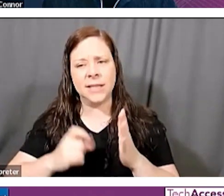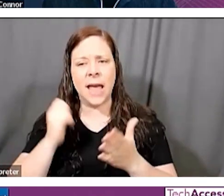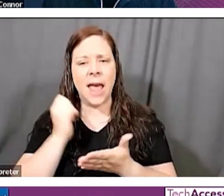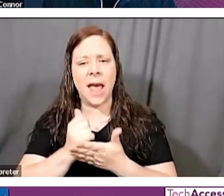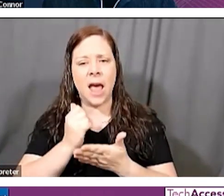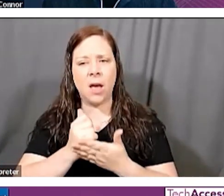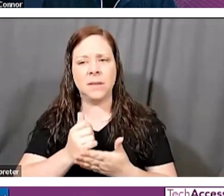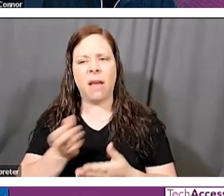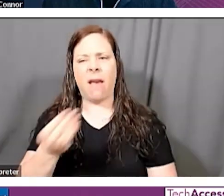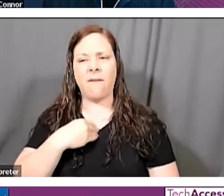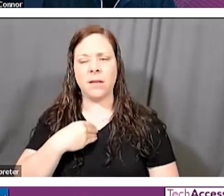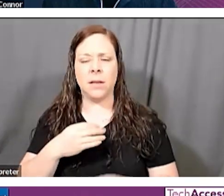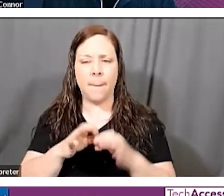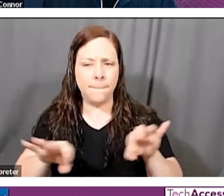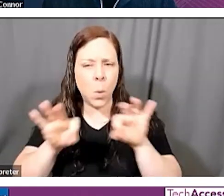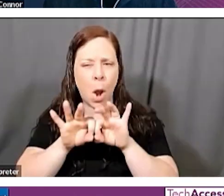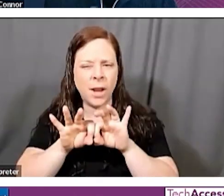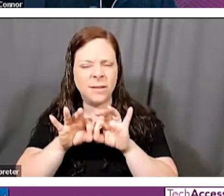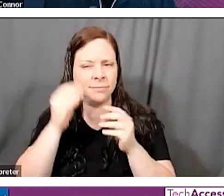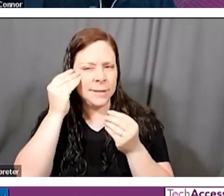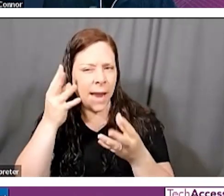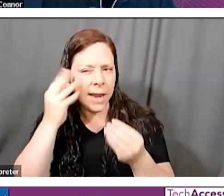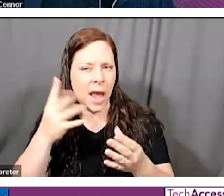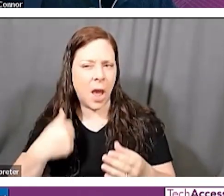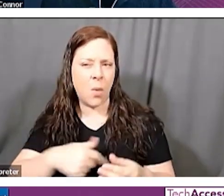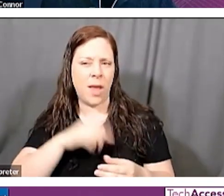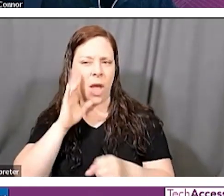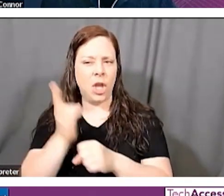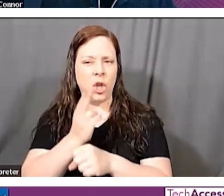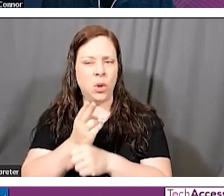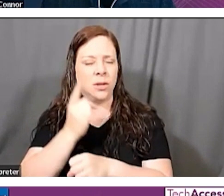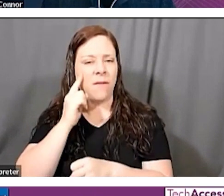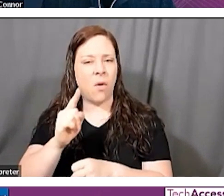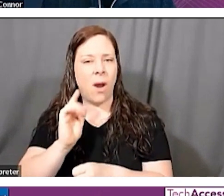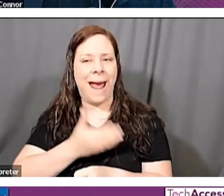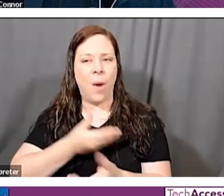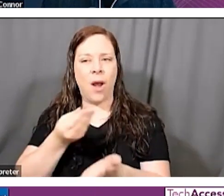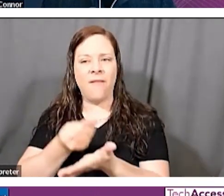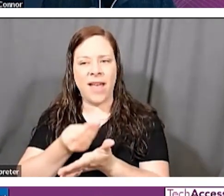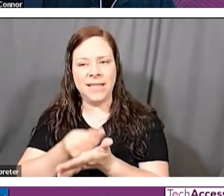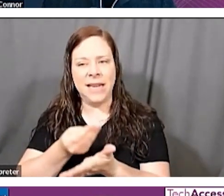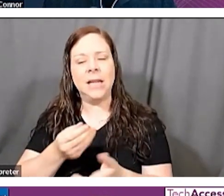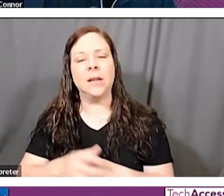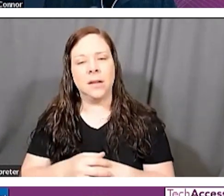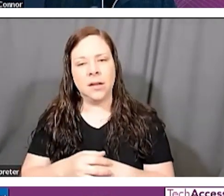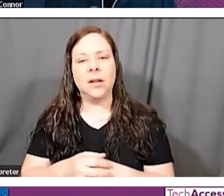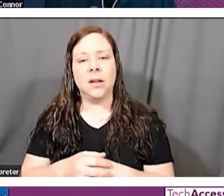that we use or for some of our funding. It's a shameless plug, but you get to earn prizes